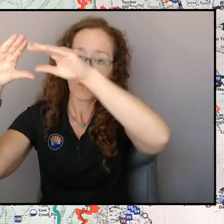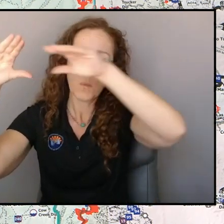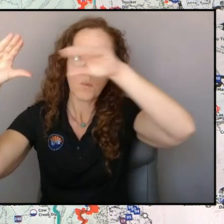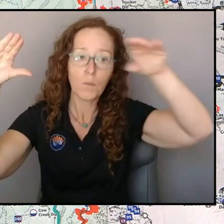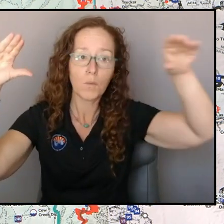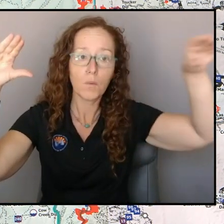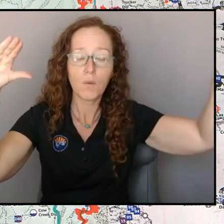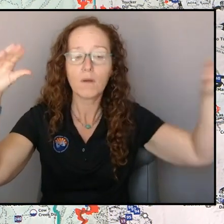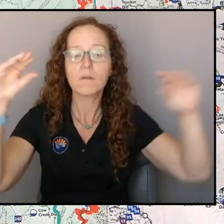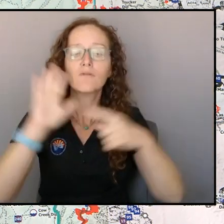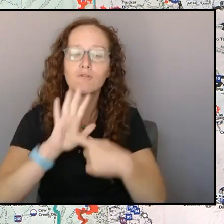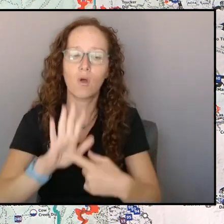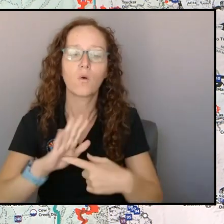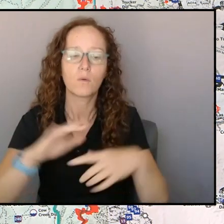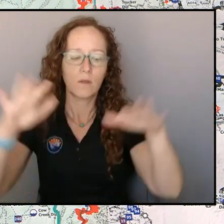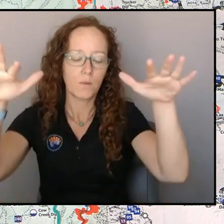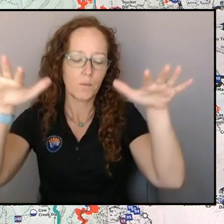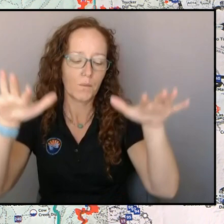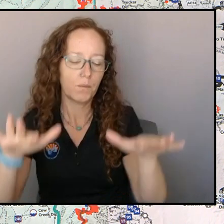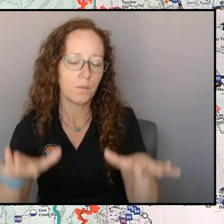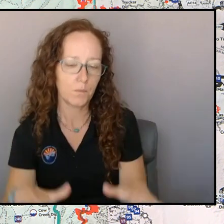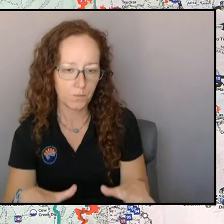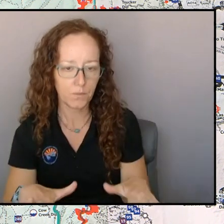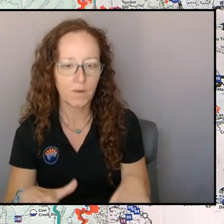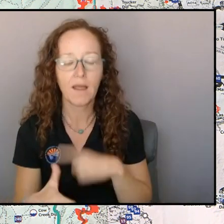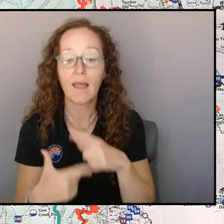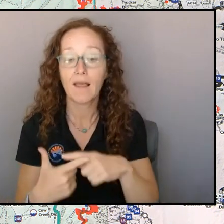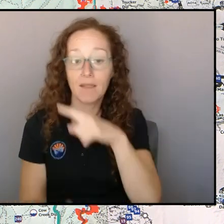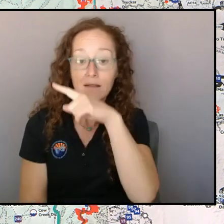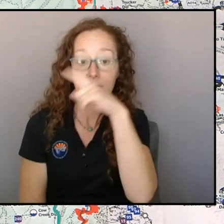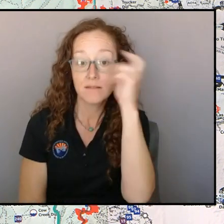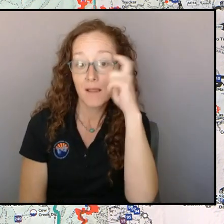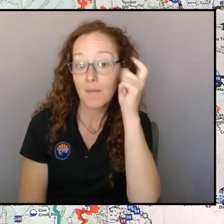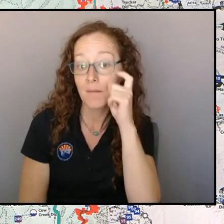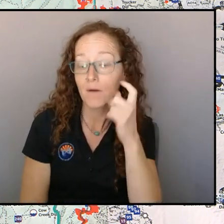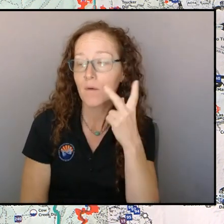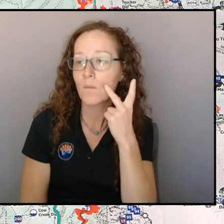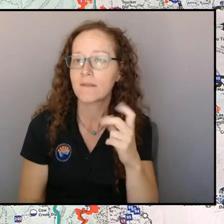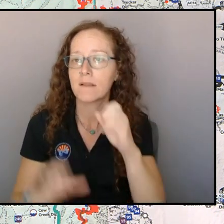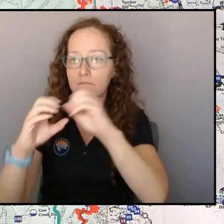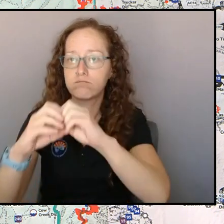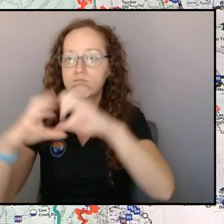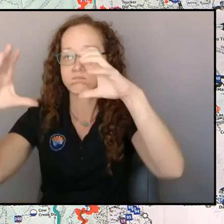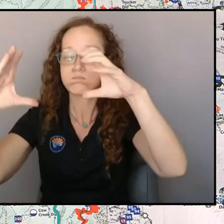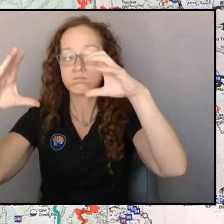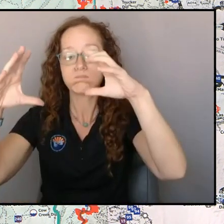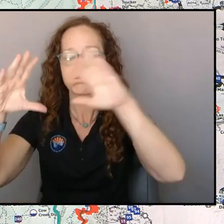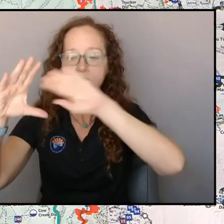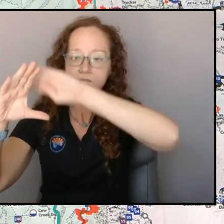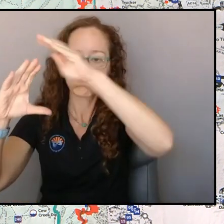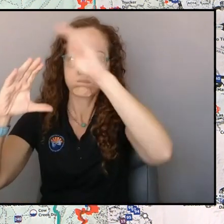into summer and you start to see the more poofy cumulus clouds that have a little bit more vertical extend to them